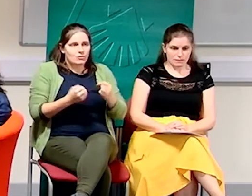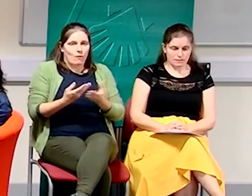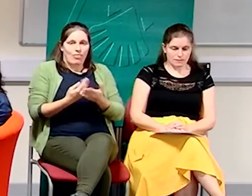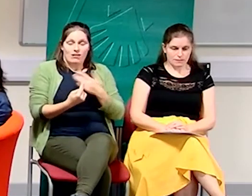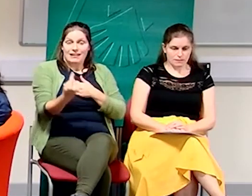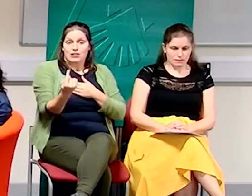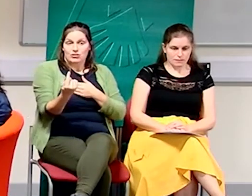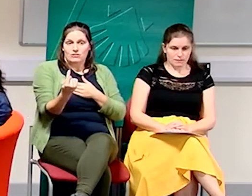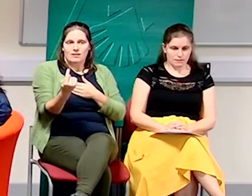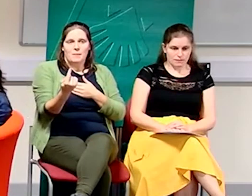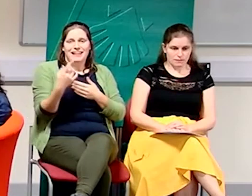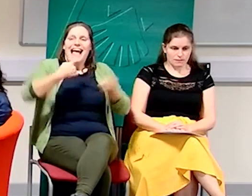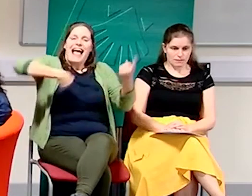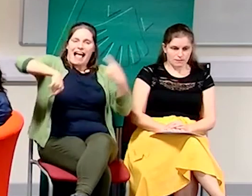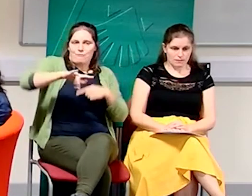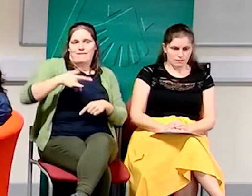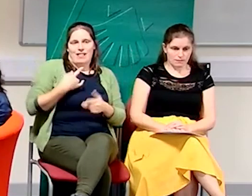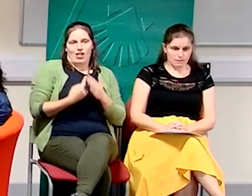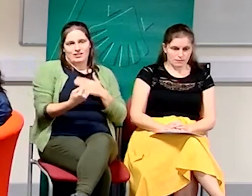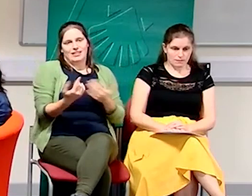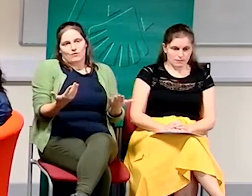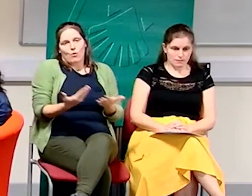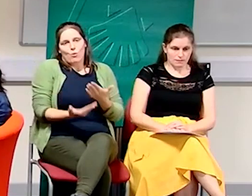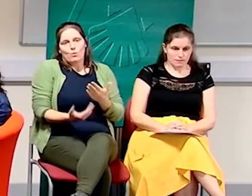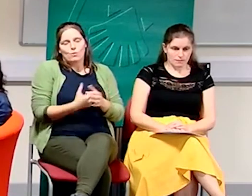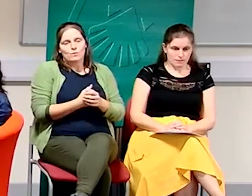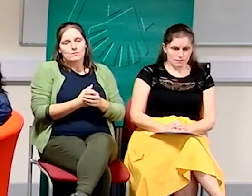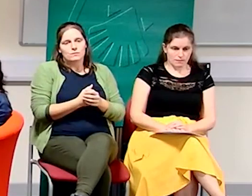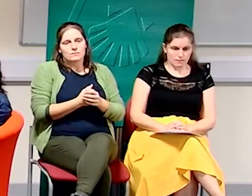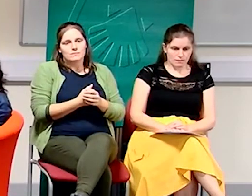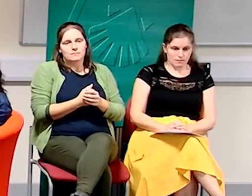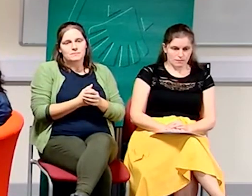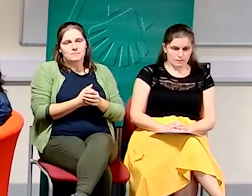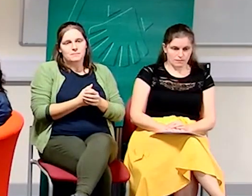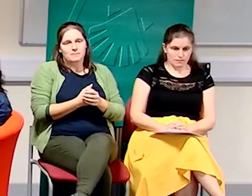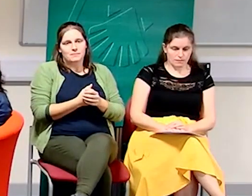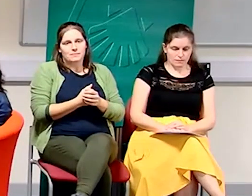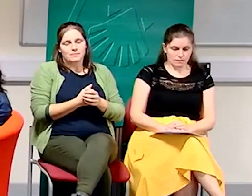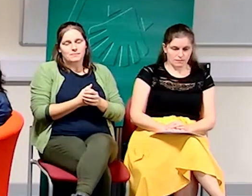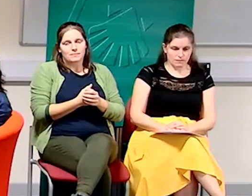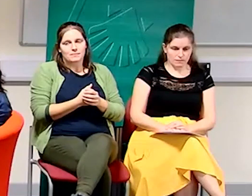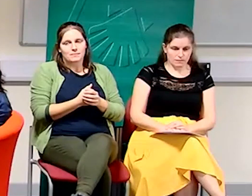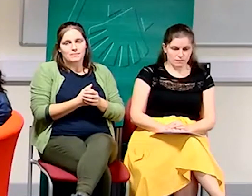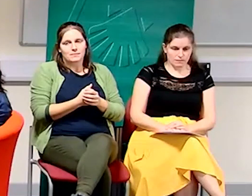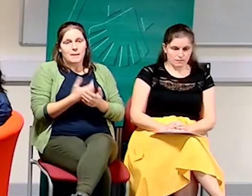felt that isolation so in some ways maybe you know families thought well actually people maybe